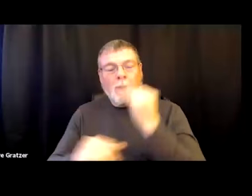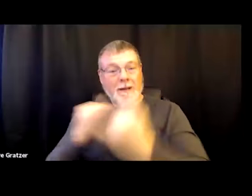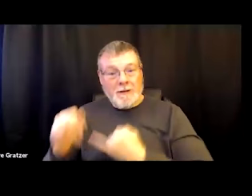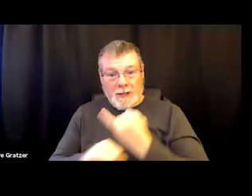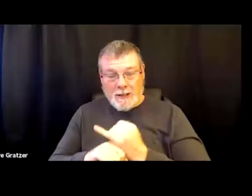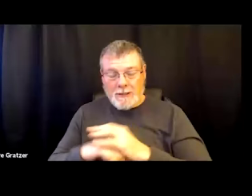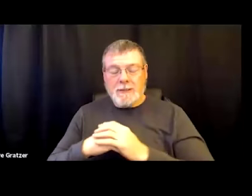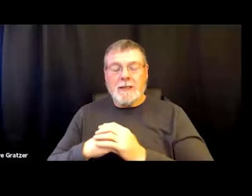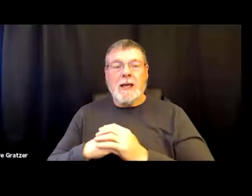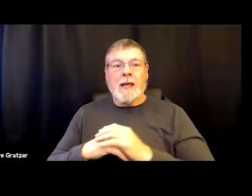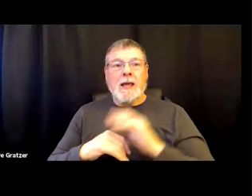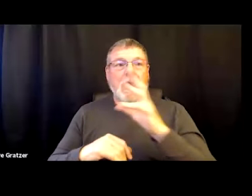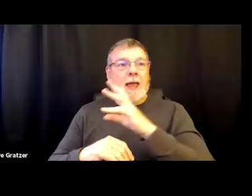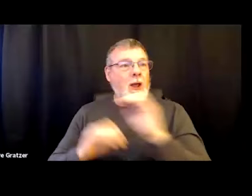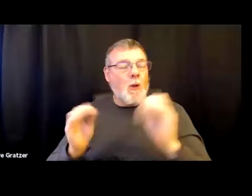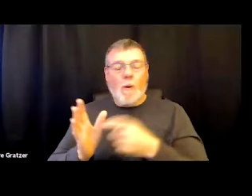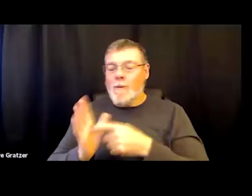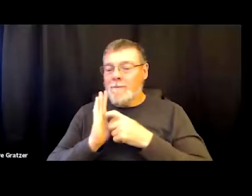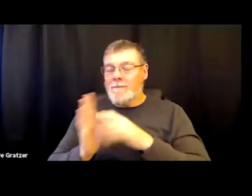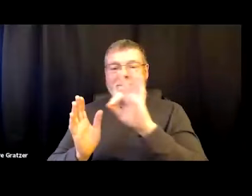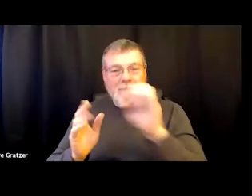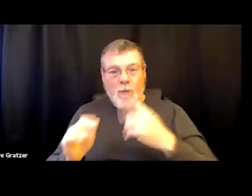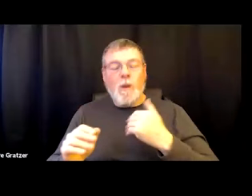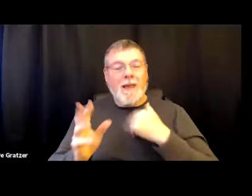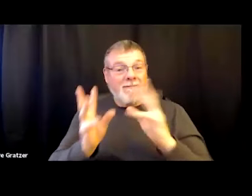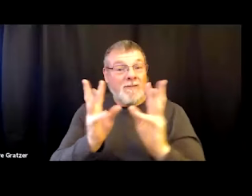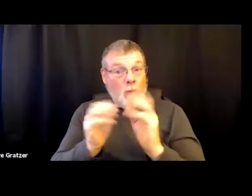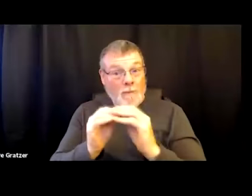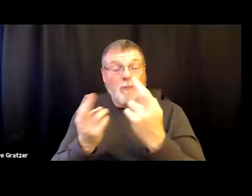No fees are required. We have a set of webinars, resource materials